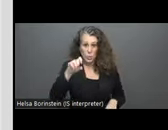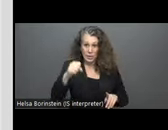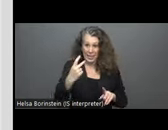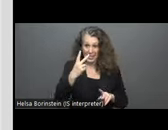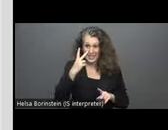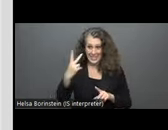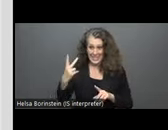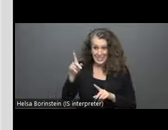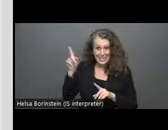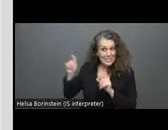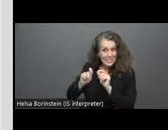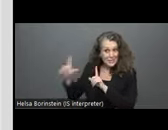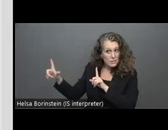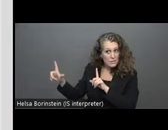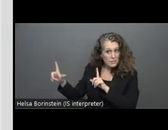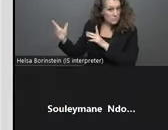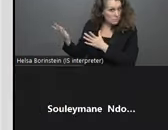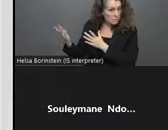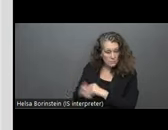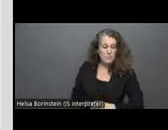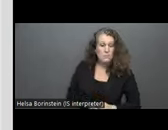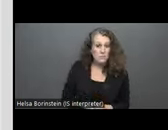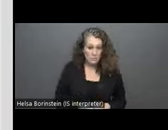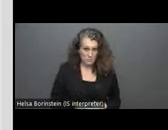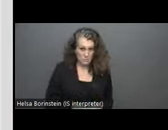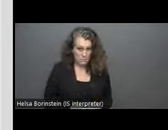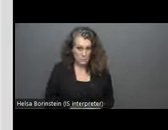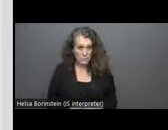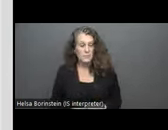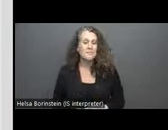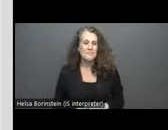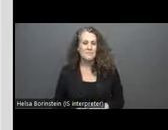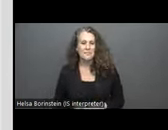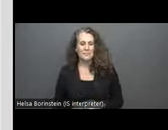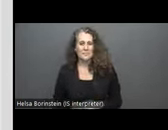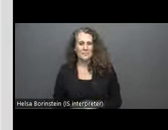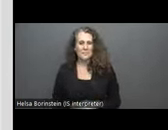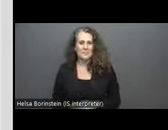14:48:17 Let me know about you 14:48:20 know Besson emotions and what.